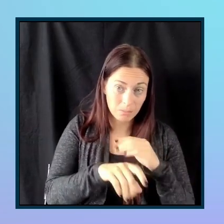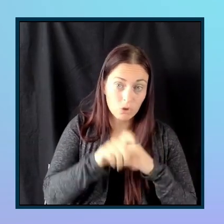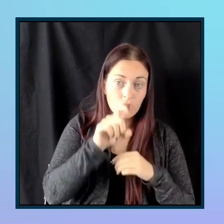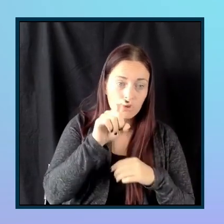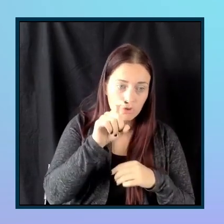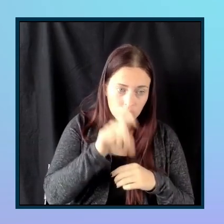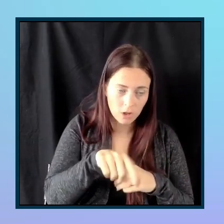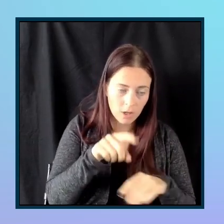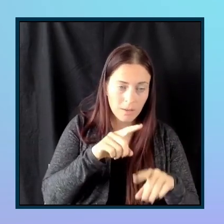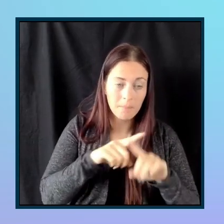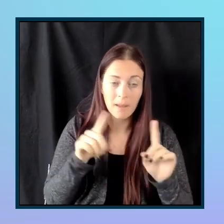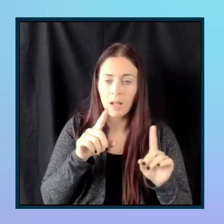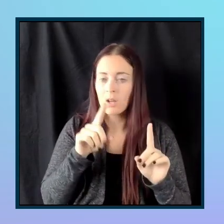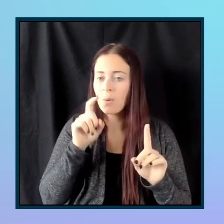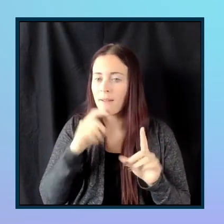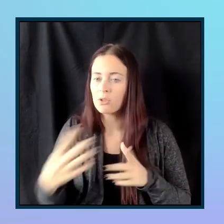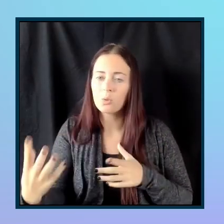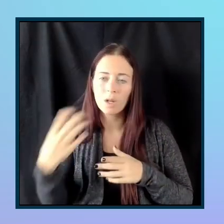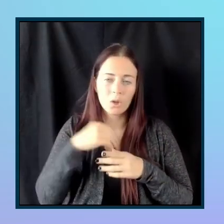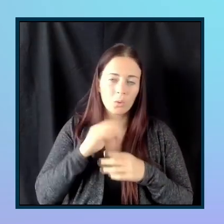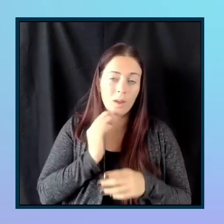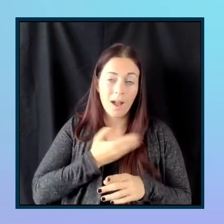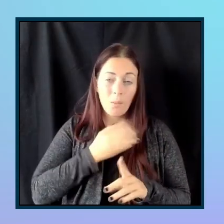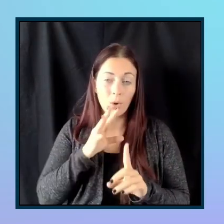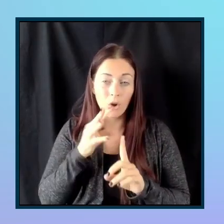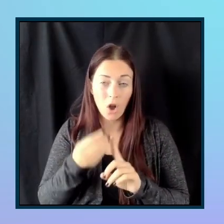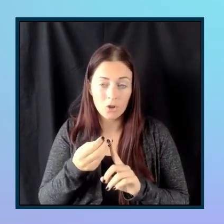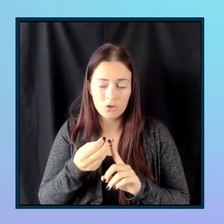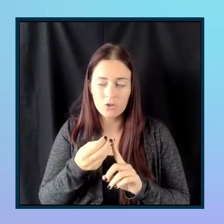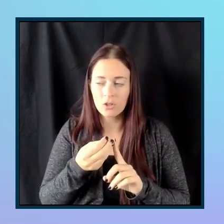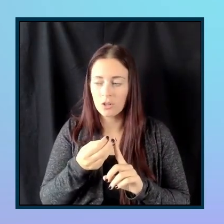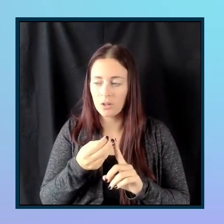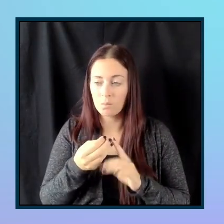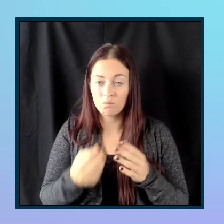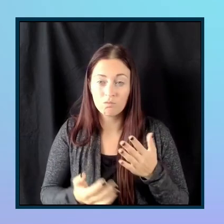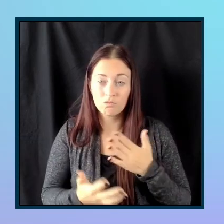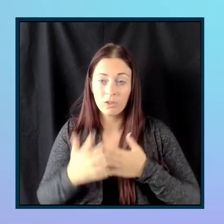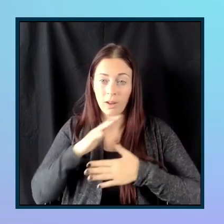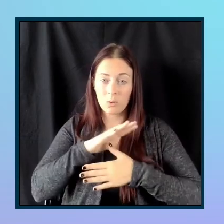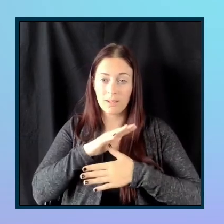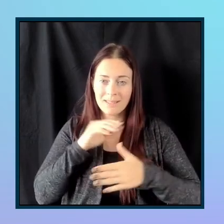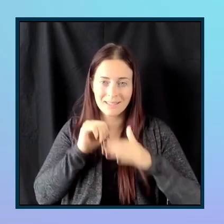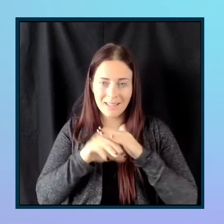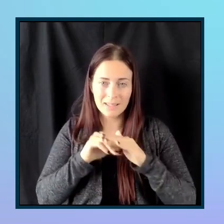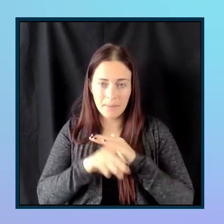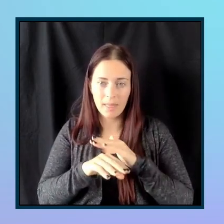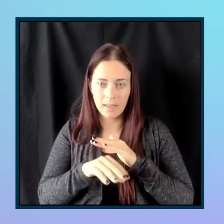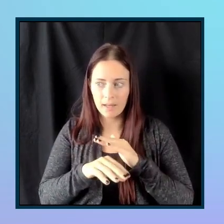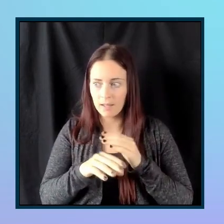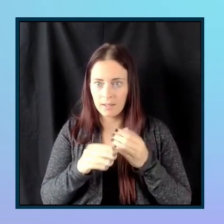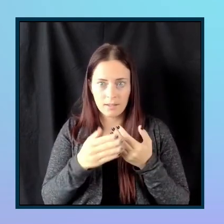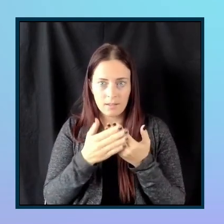and if it's not a priority throughout the company, then it can be a little bit hard to do that.